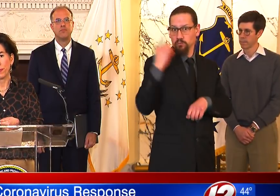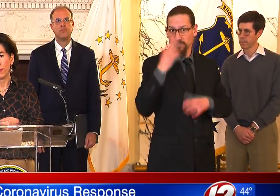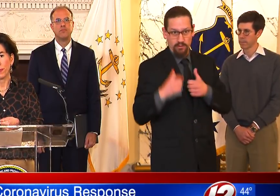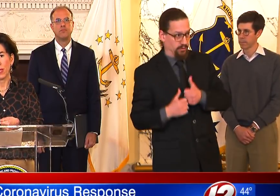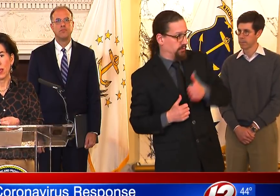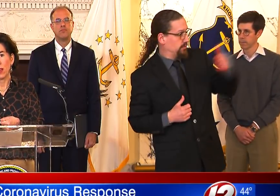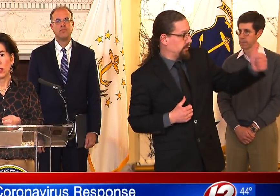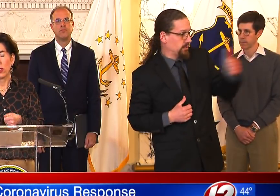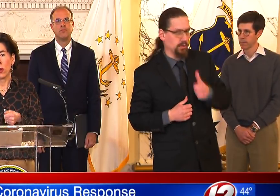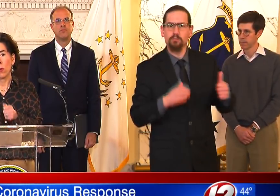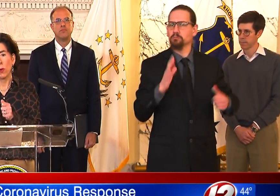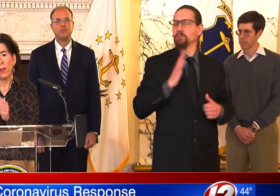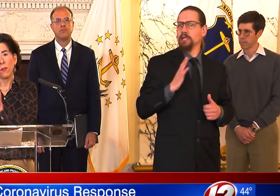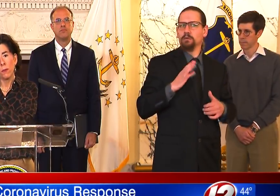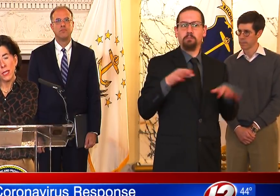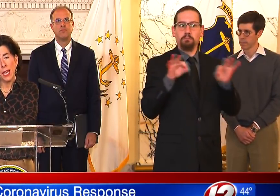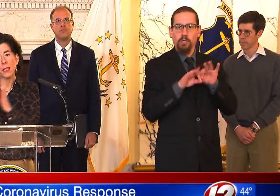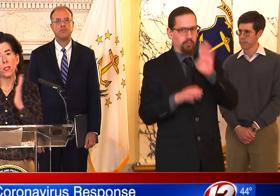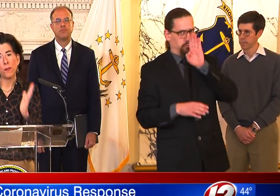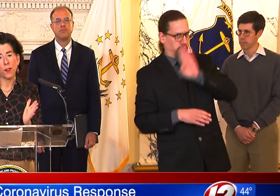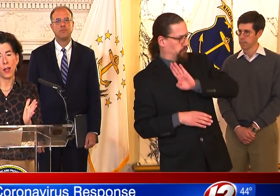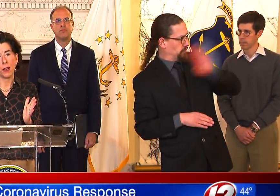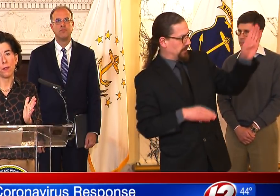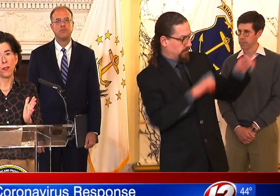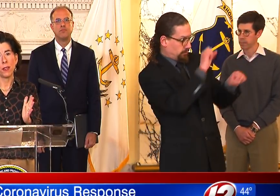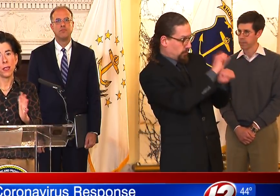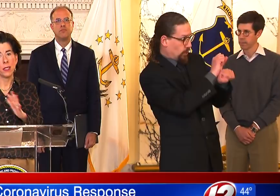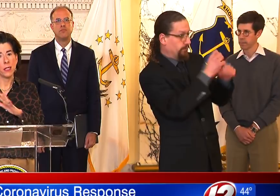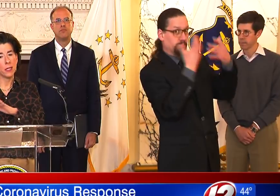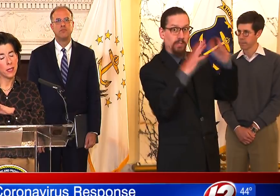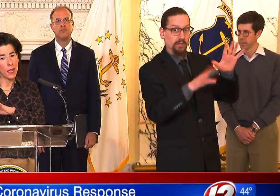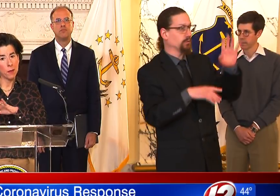IF YOU MUST.